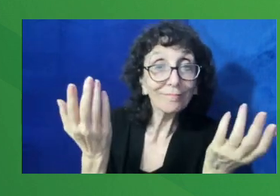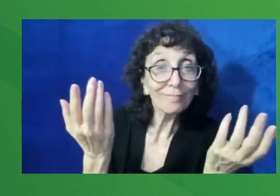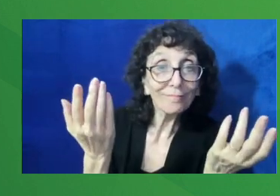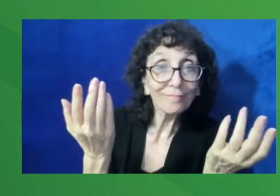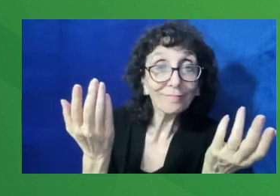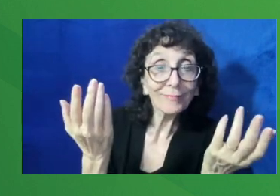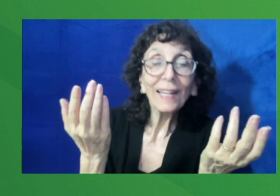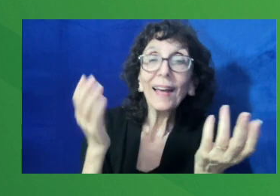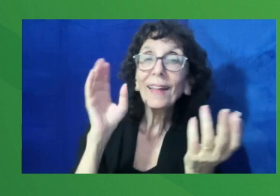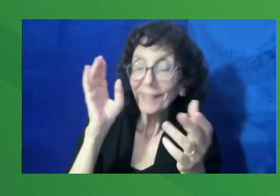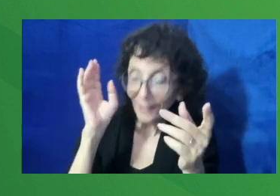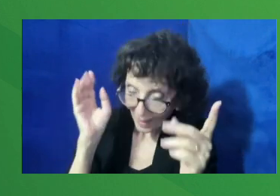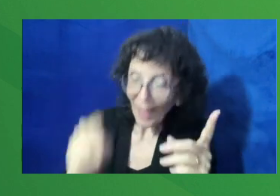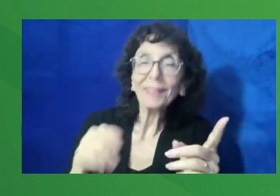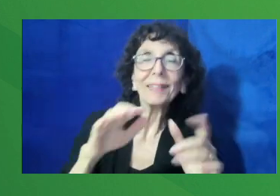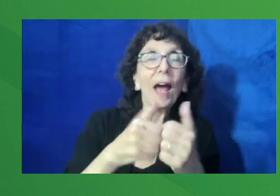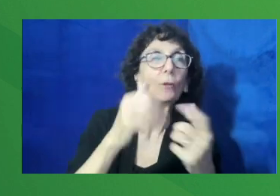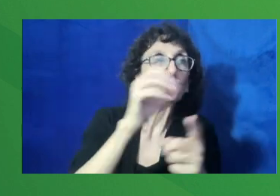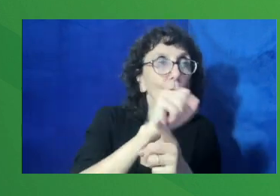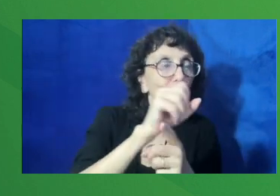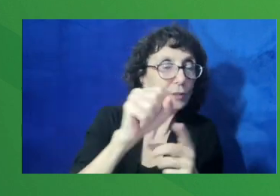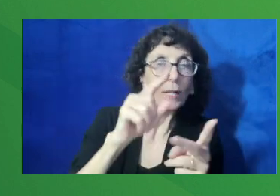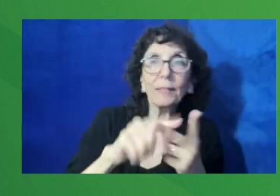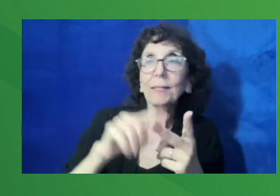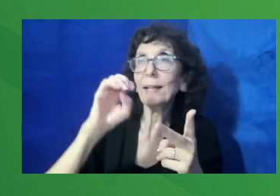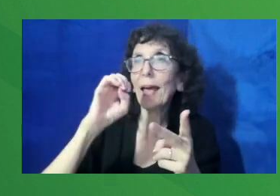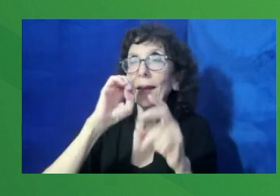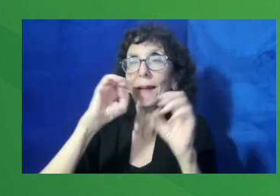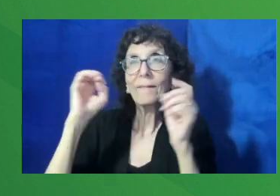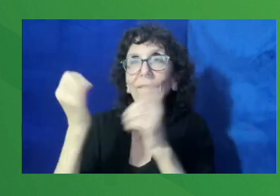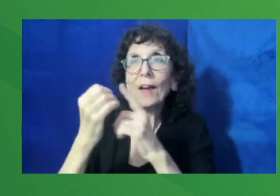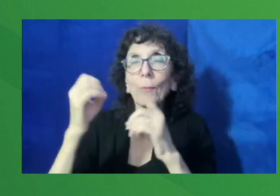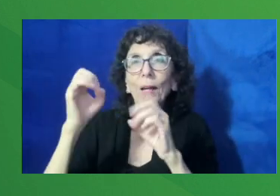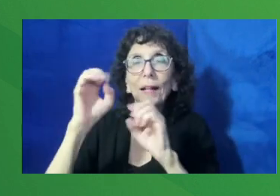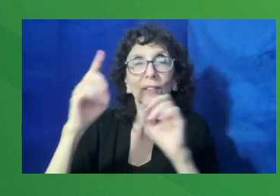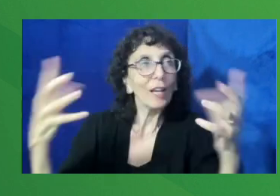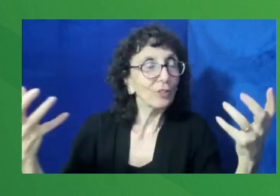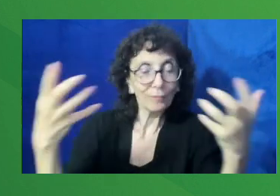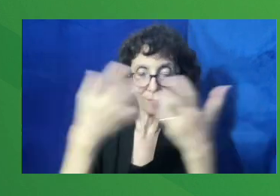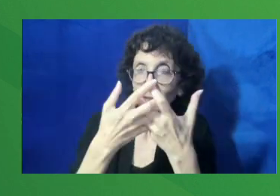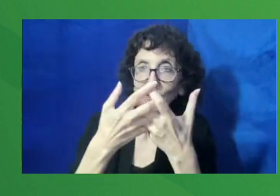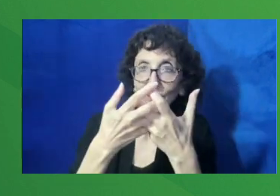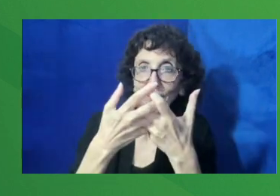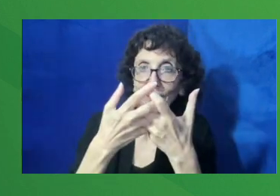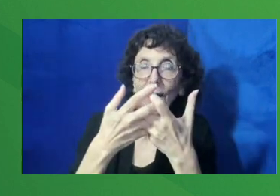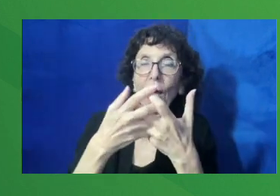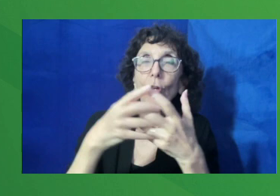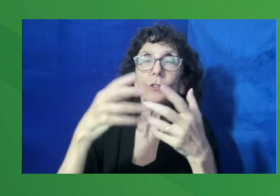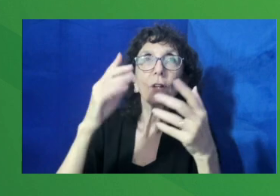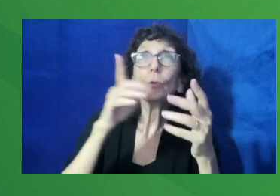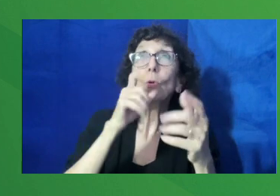where environmental education comes in. It's the policy, it's the individual actions. It's what we